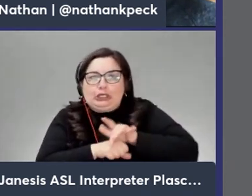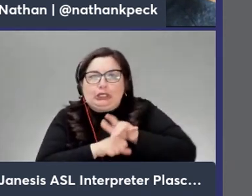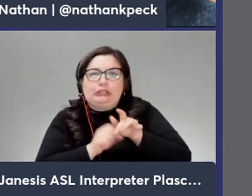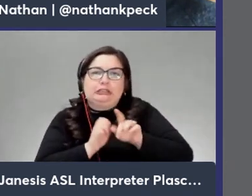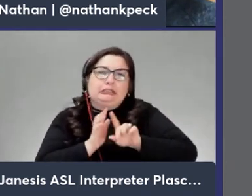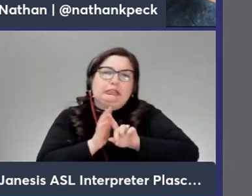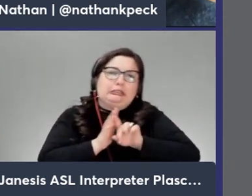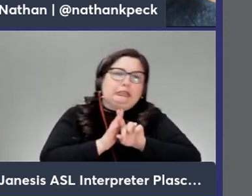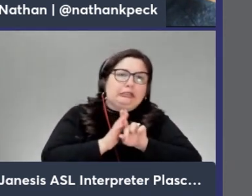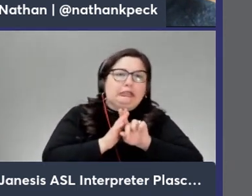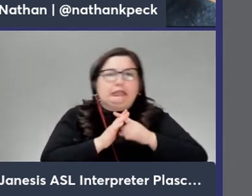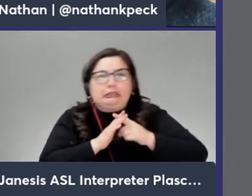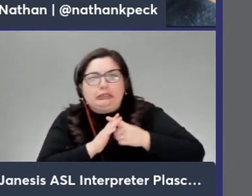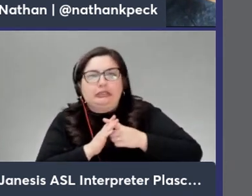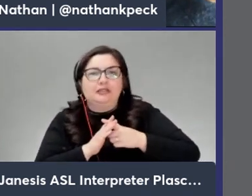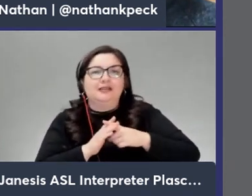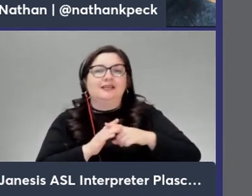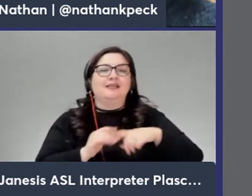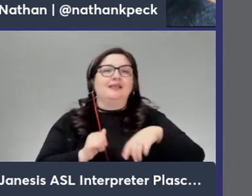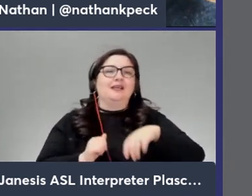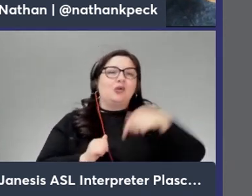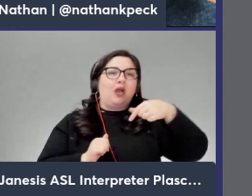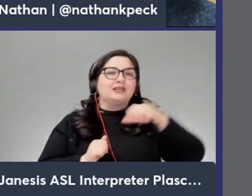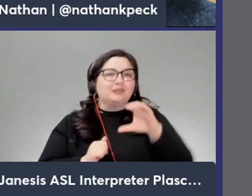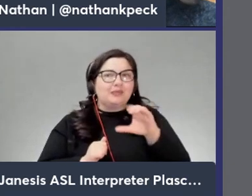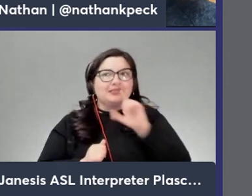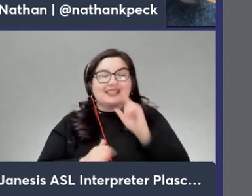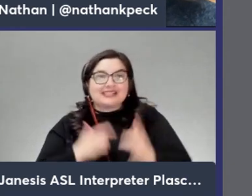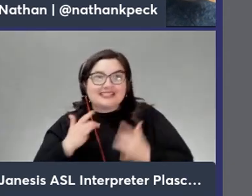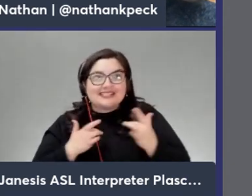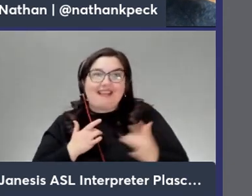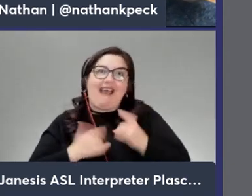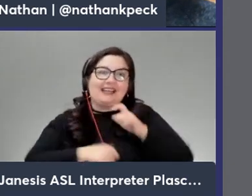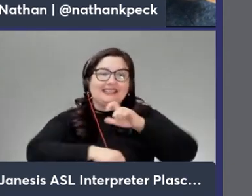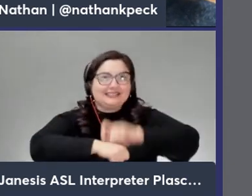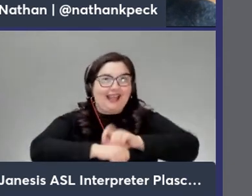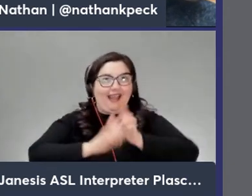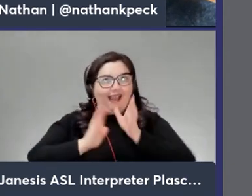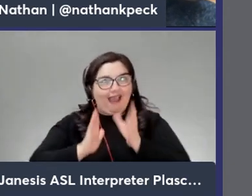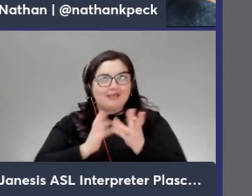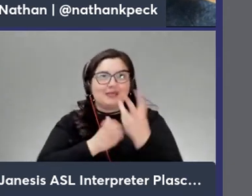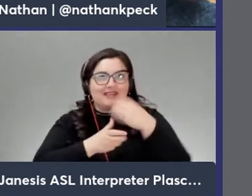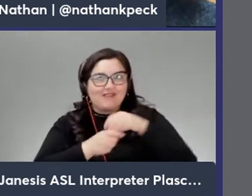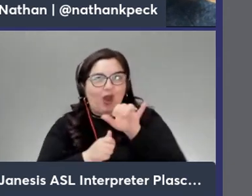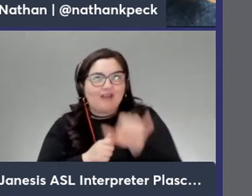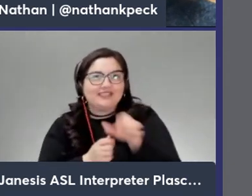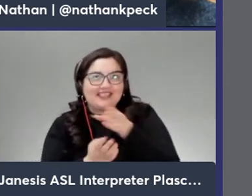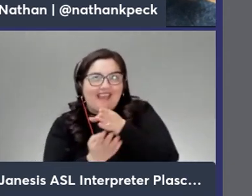which makes it a really exciting time to be involved in the field, in this very sort of ground-floor way,